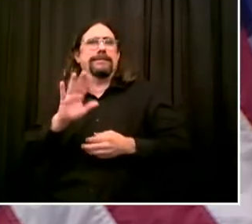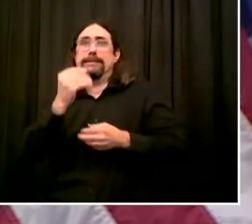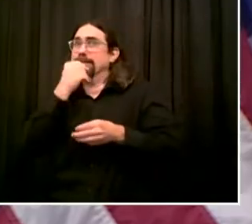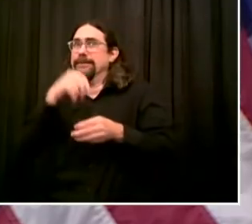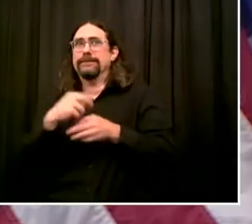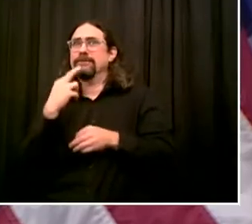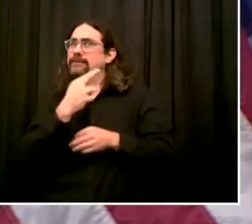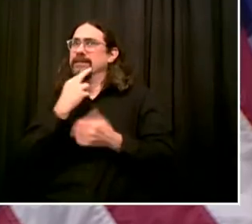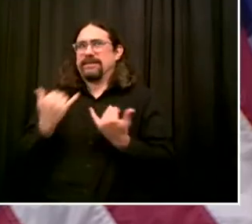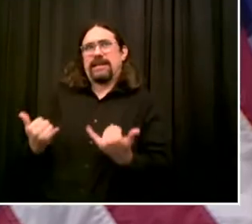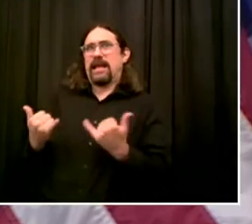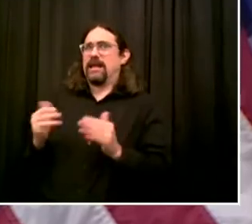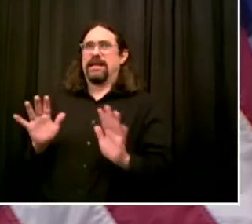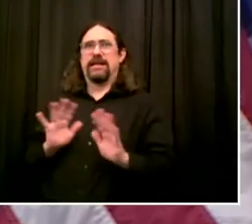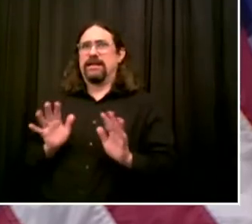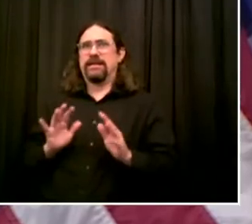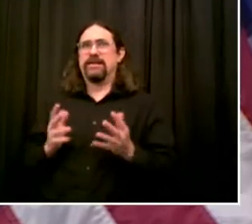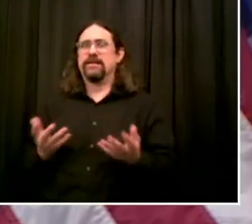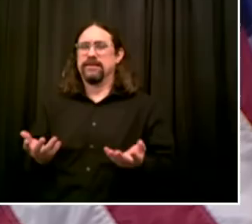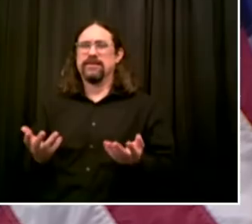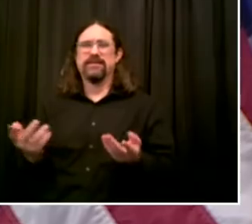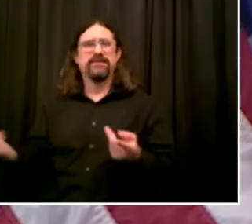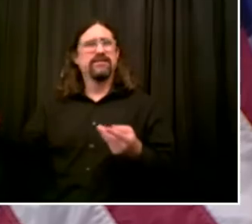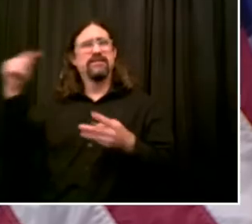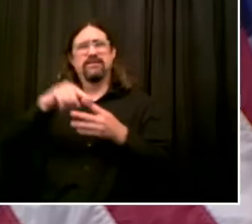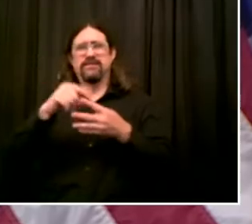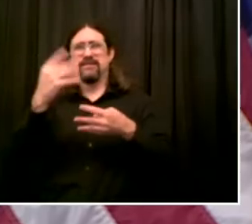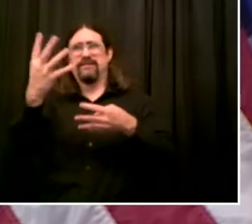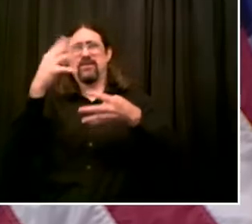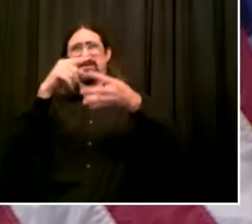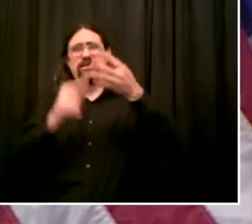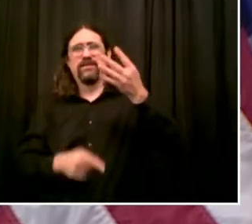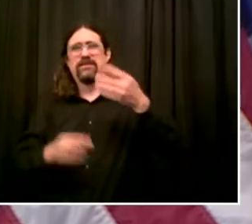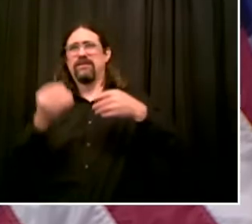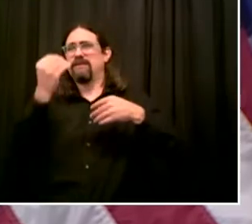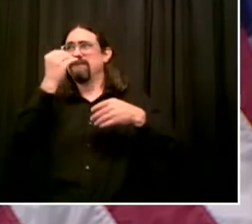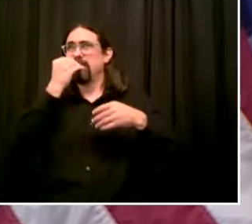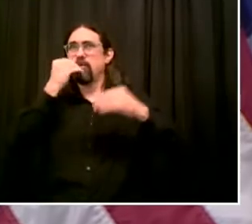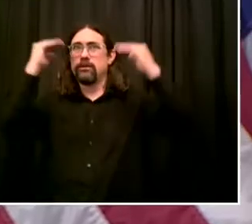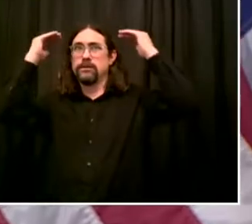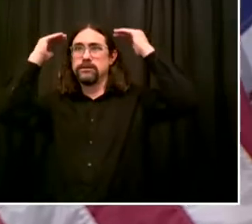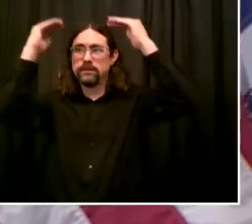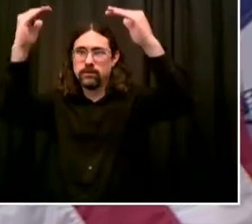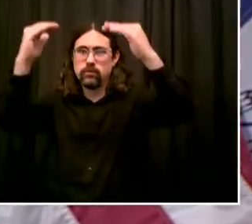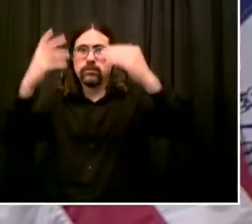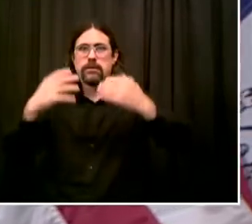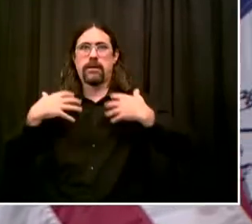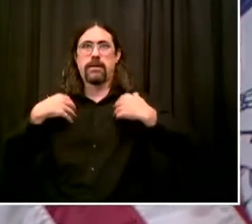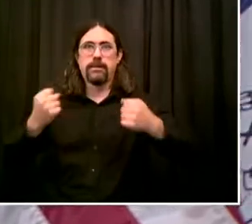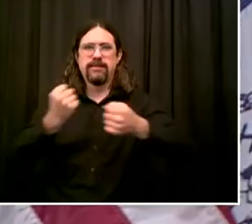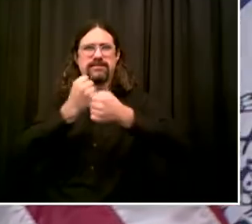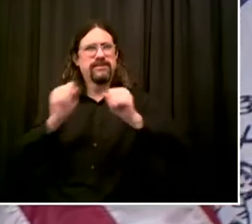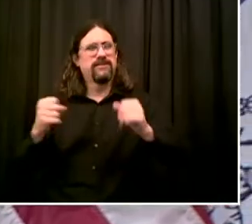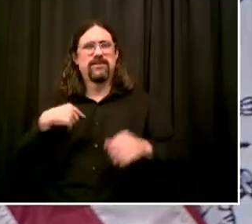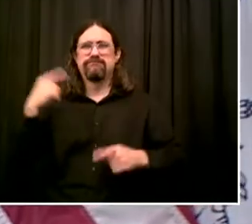OUR FOS CUIS ON YOU AND YOUR